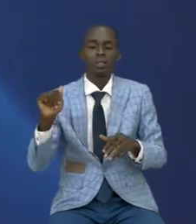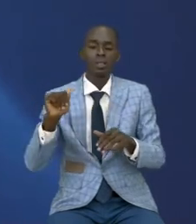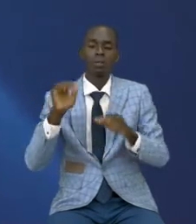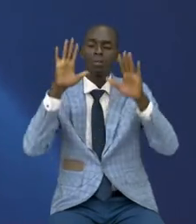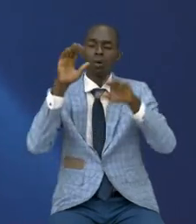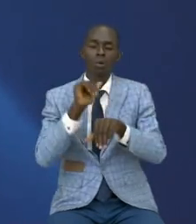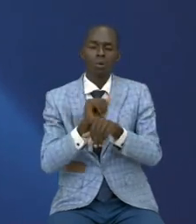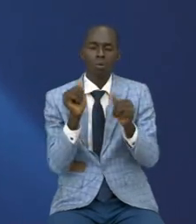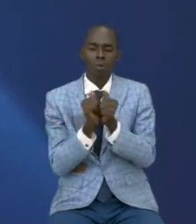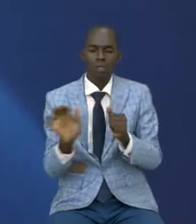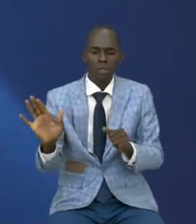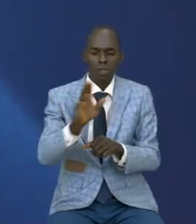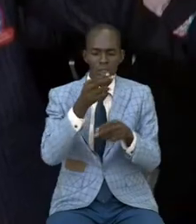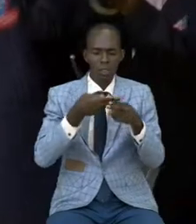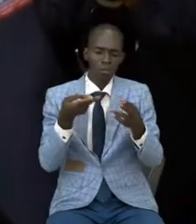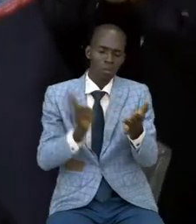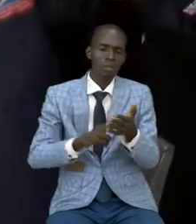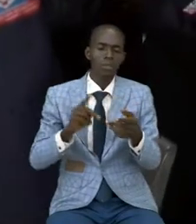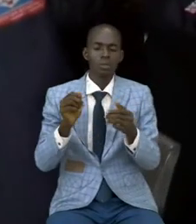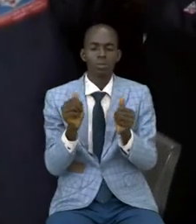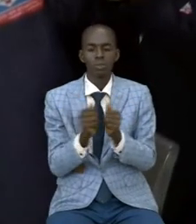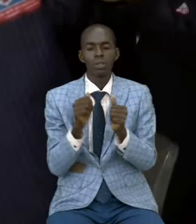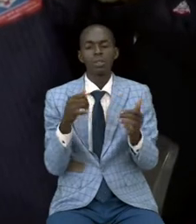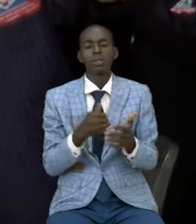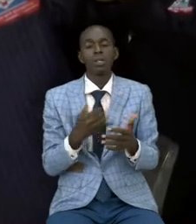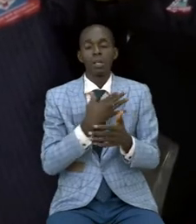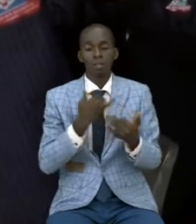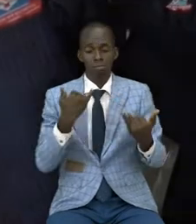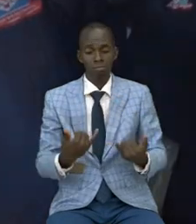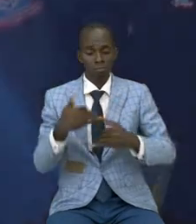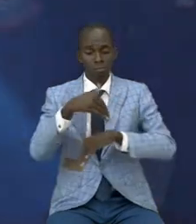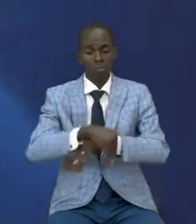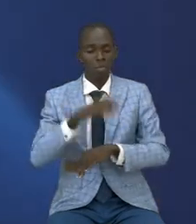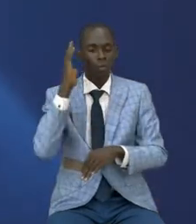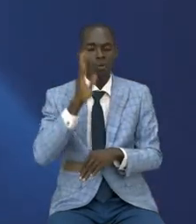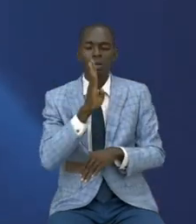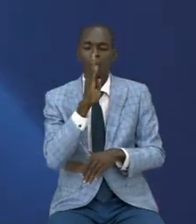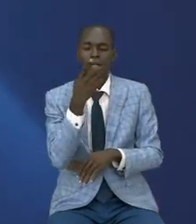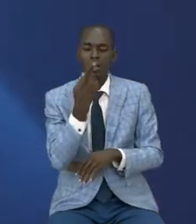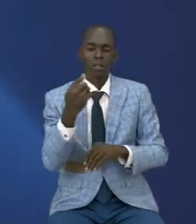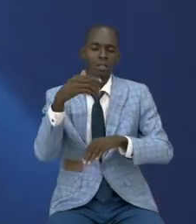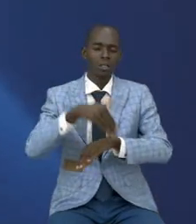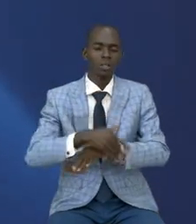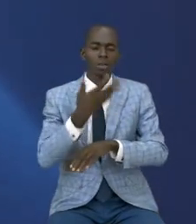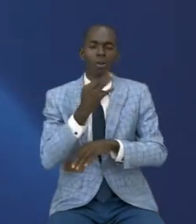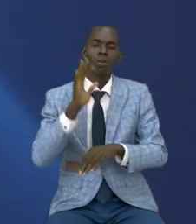attached to each and tonight will be the night of your performance